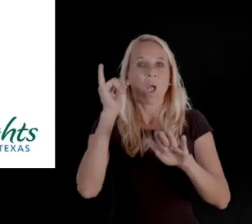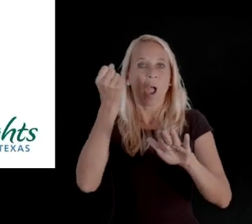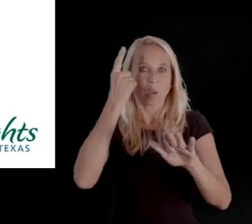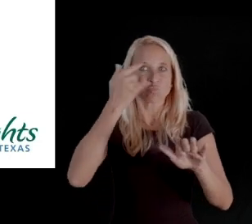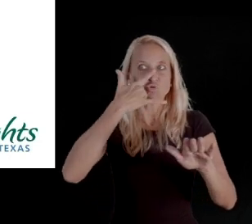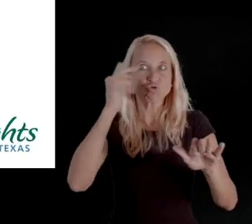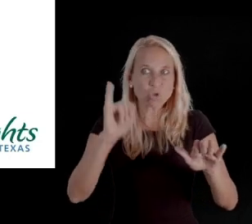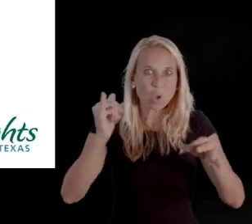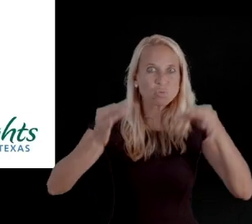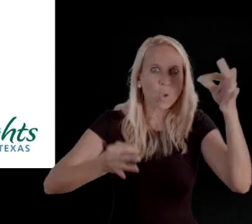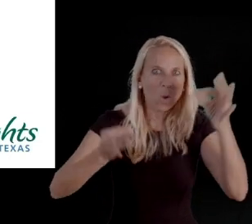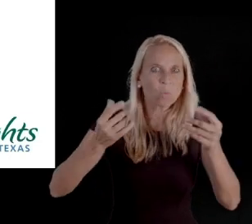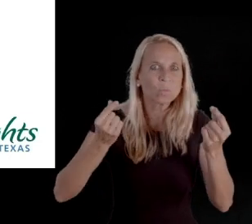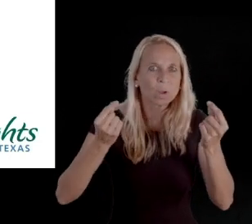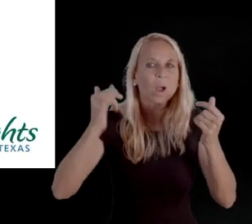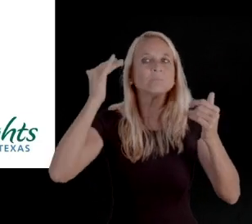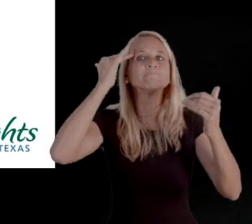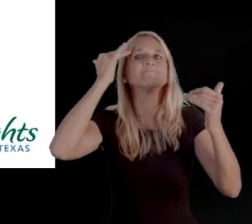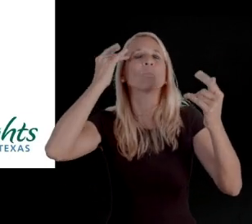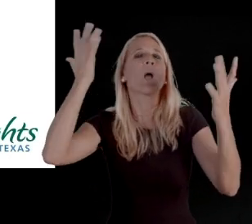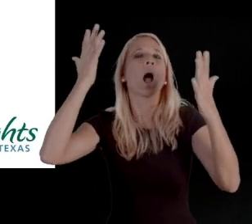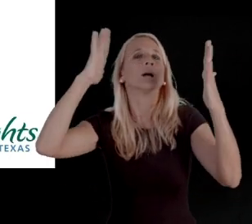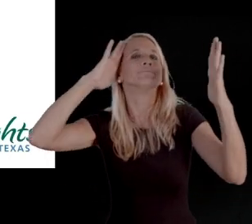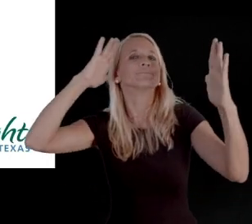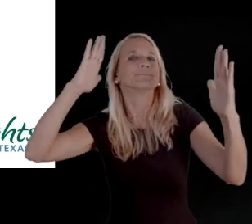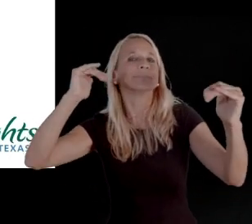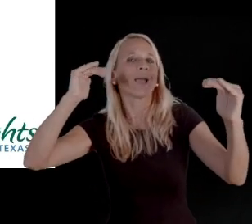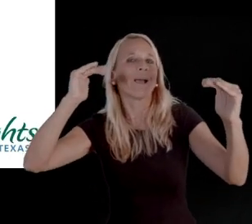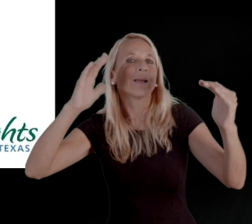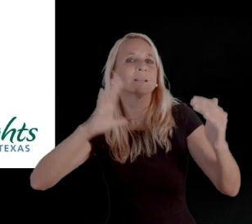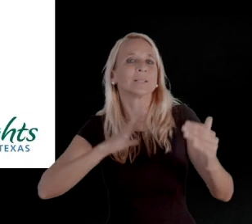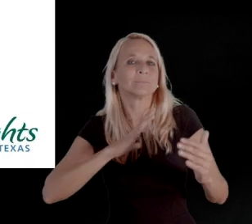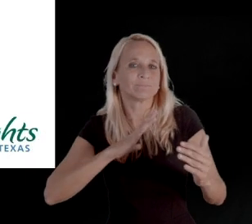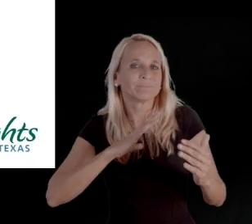to expect, this is what to anticipate, but rules of evidence don't apply.